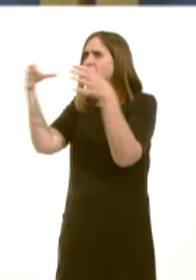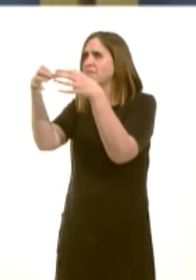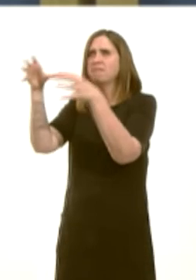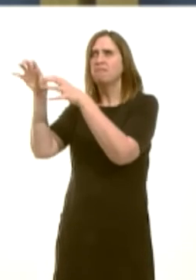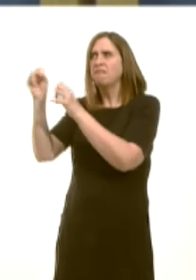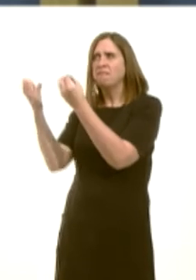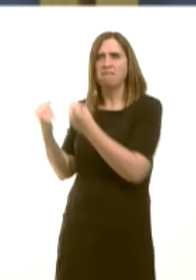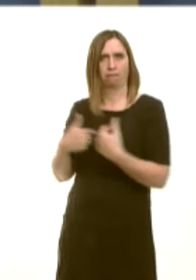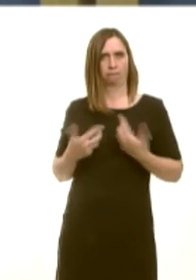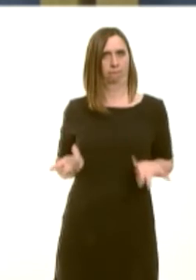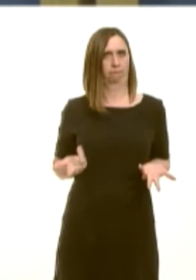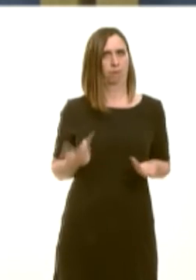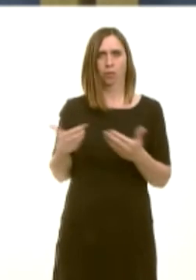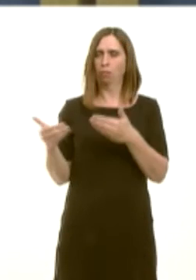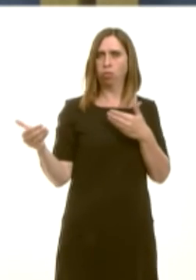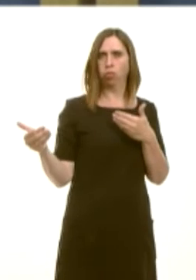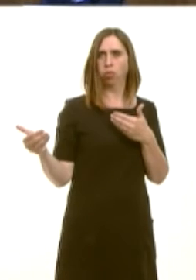Carwyn Jones: The Member is right to say that we are historically behind Europe and, indeed,